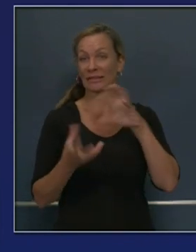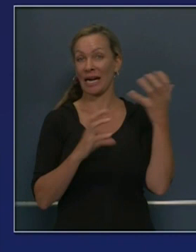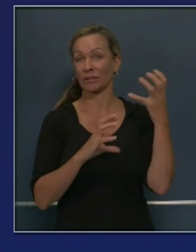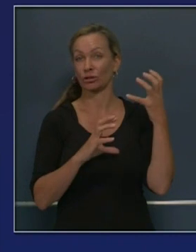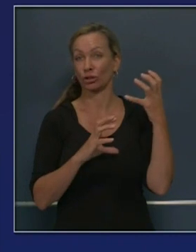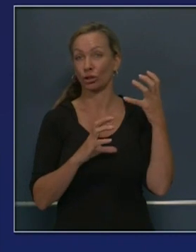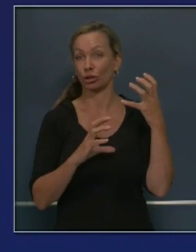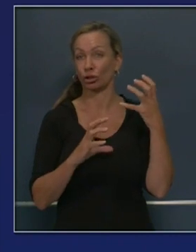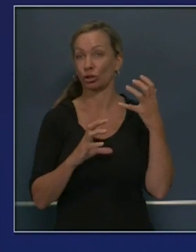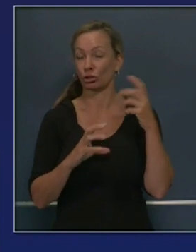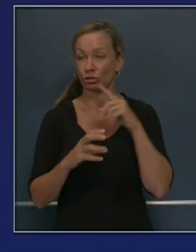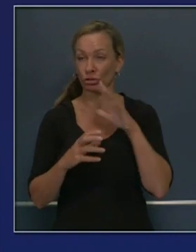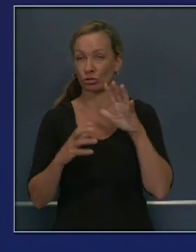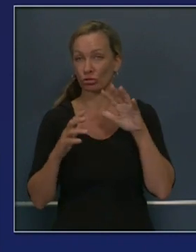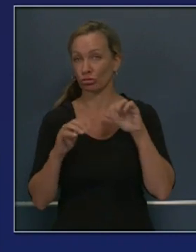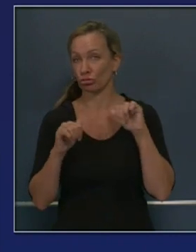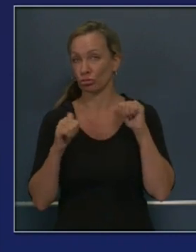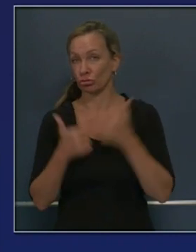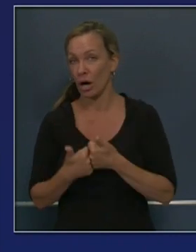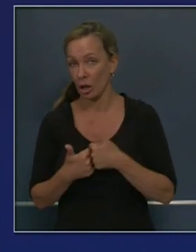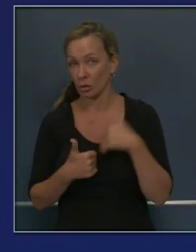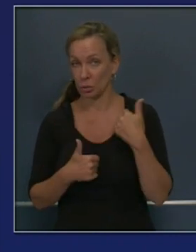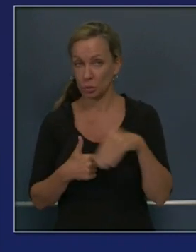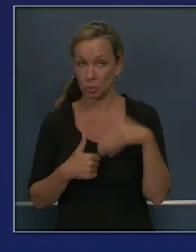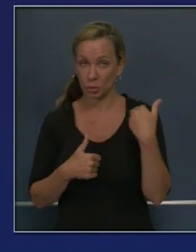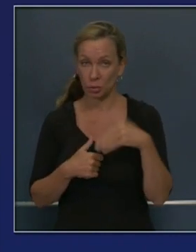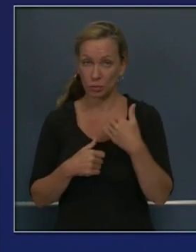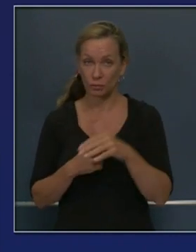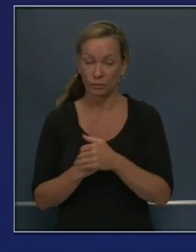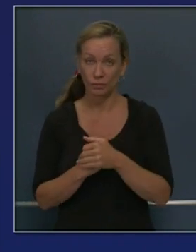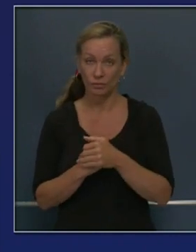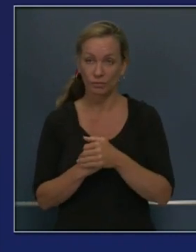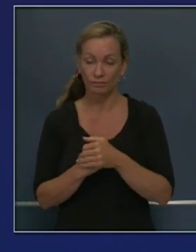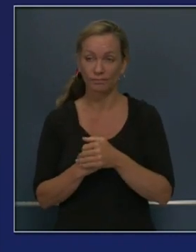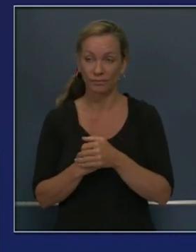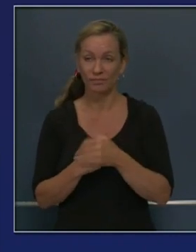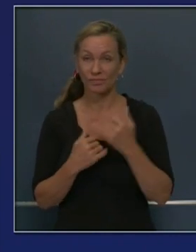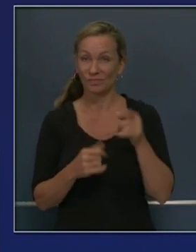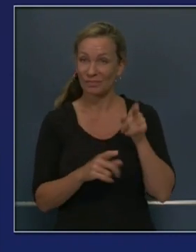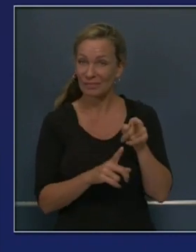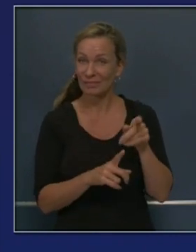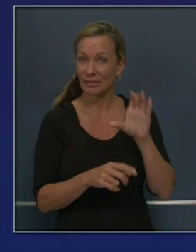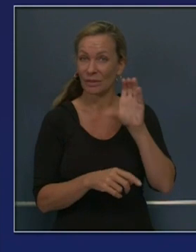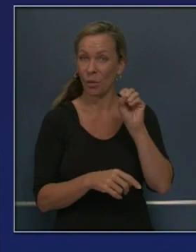POSSIBLY CAN. SPEAK IN A TIMELY IT IS OF COURSE ALWAYS TIMELY TO REMIND EVERYBODY, OF THE CHALLENGES WE